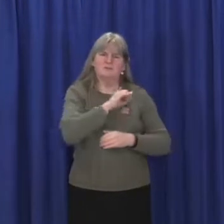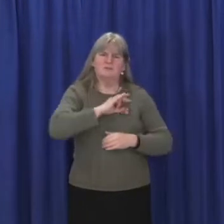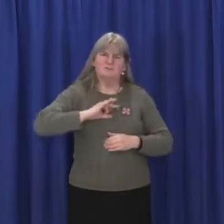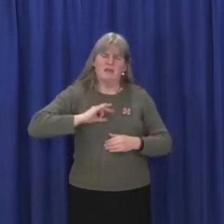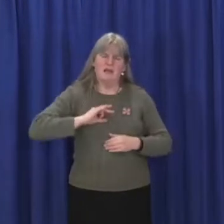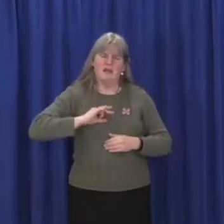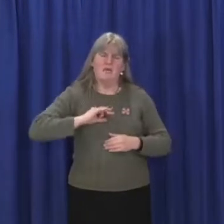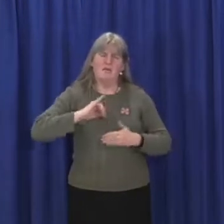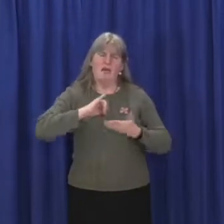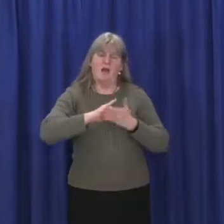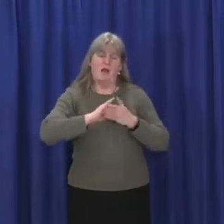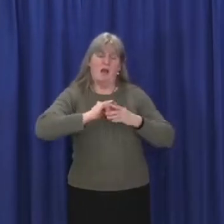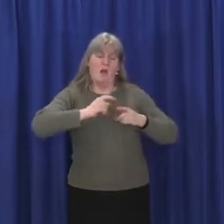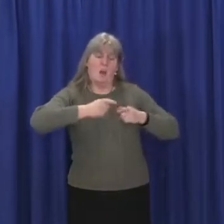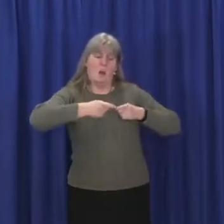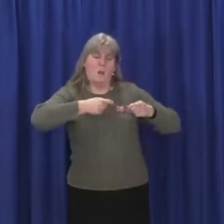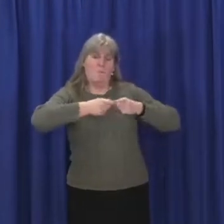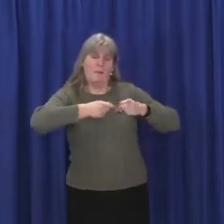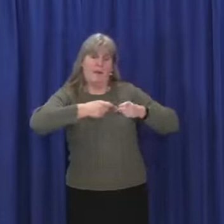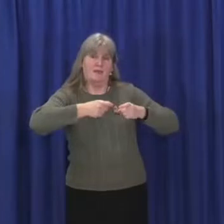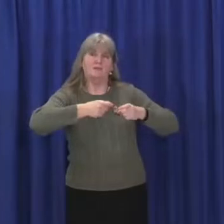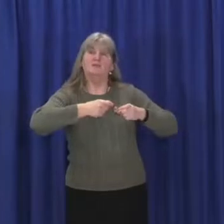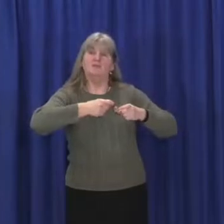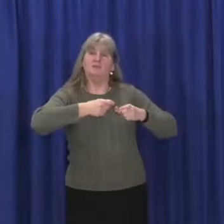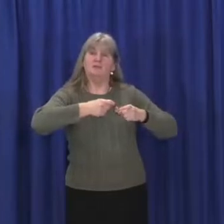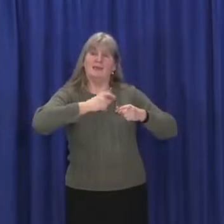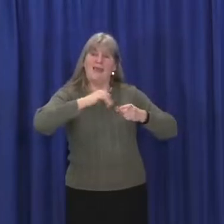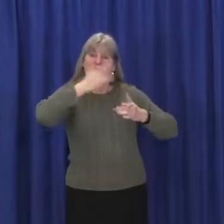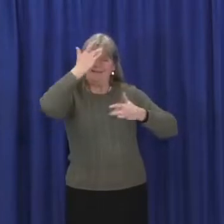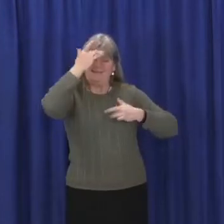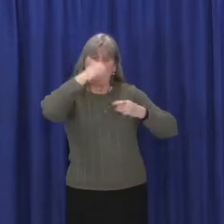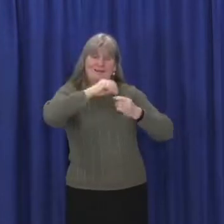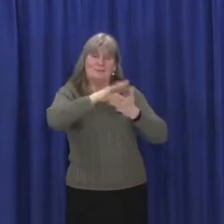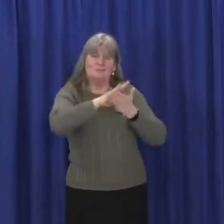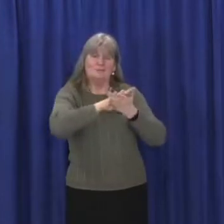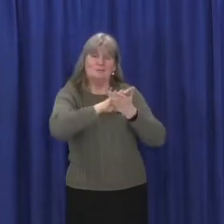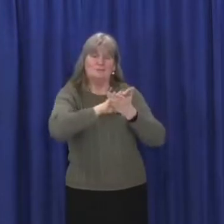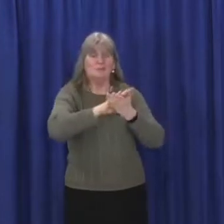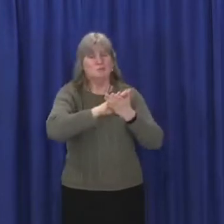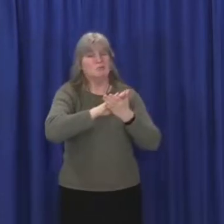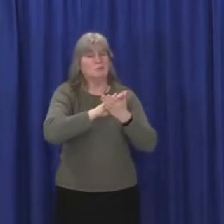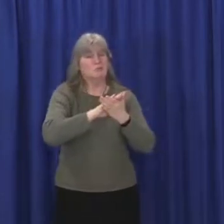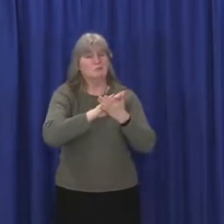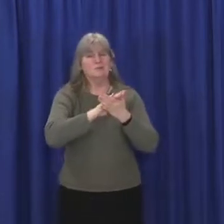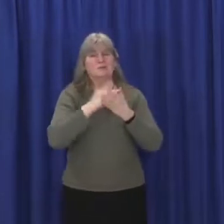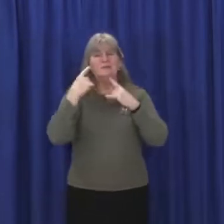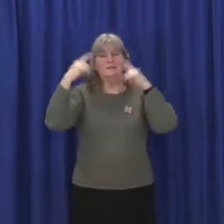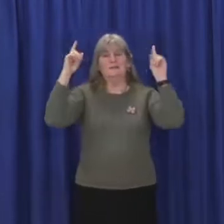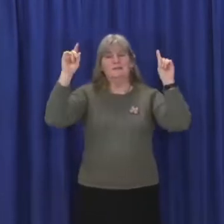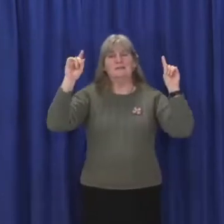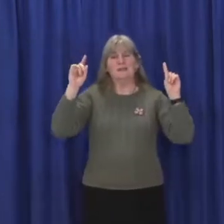schools is grounded in science. And it has proven effective time and again throughout this pandemic.